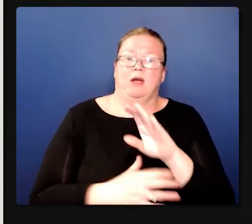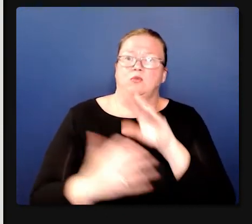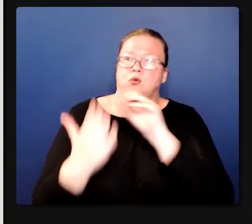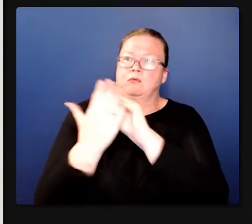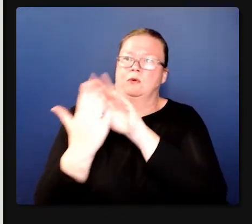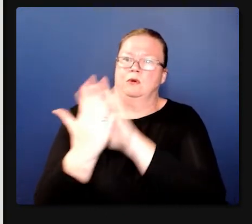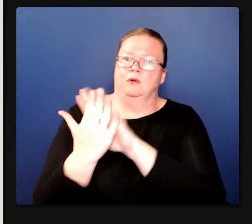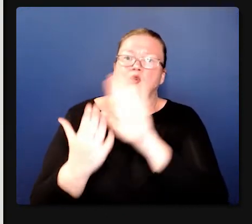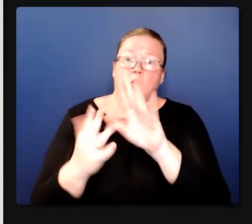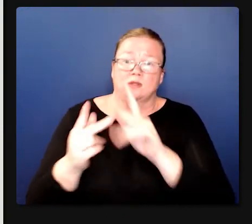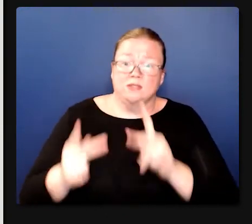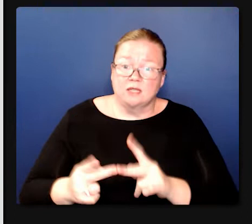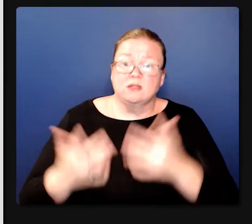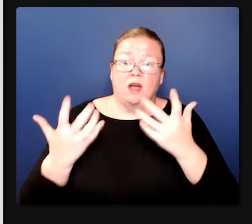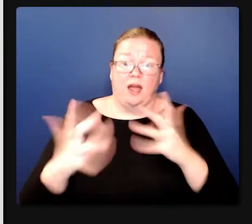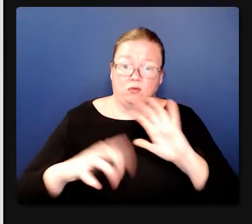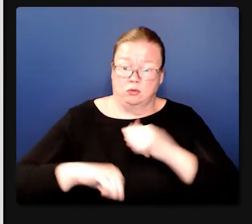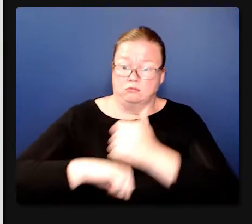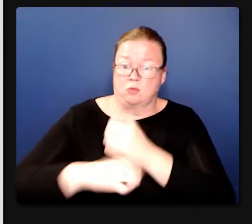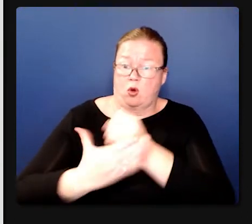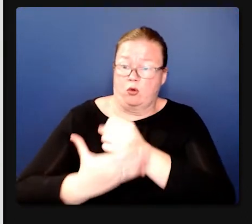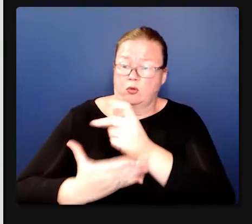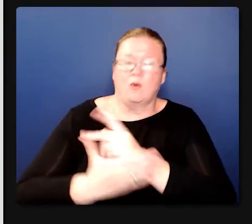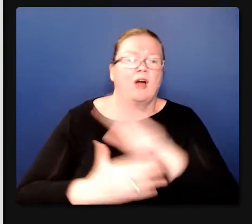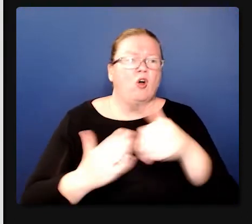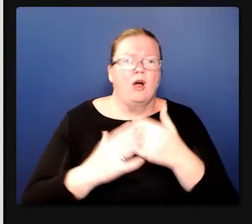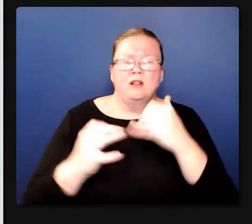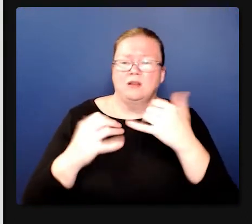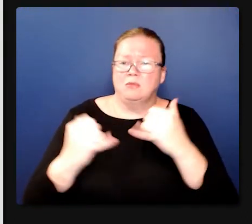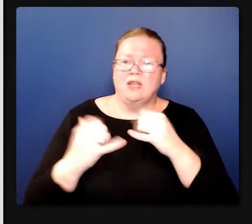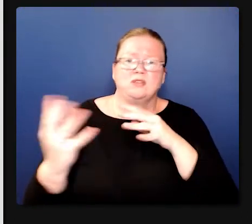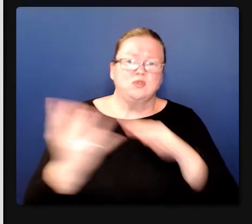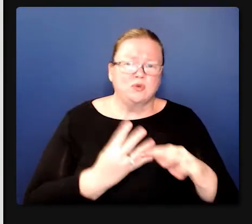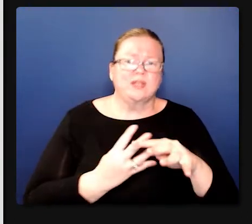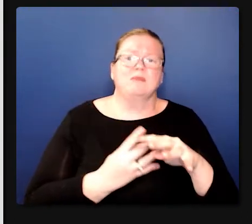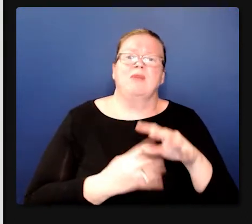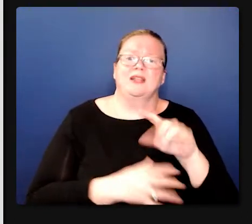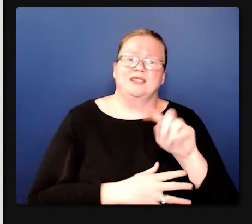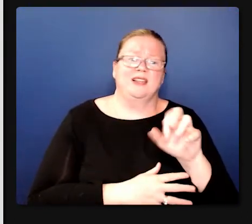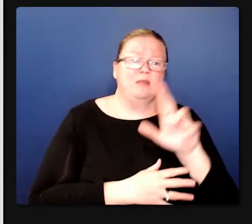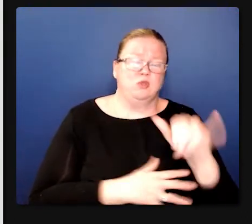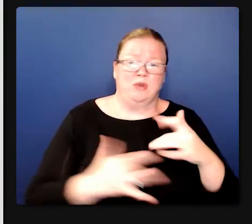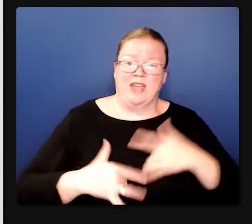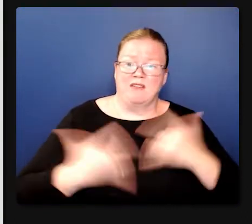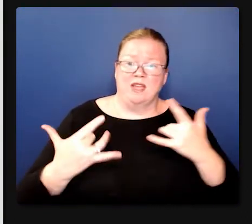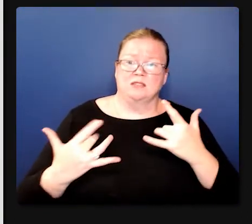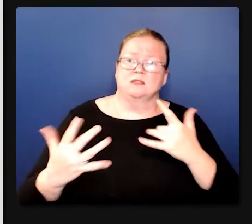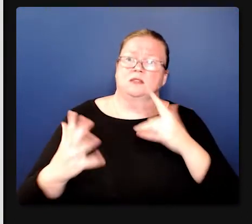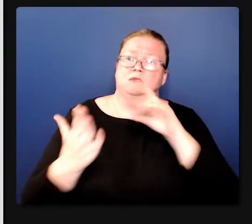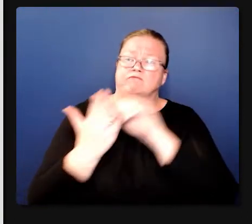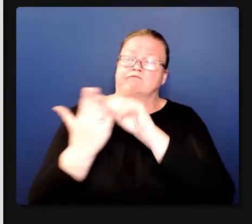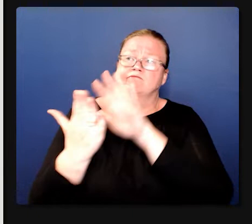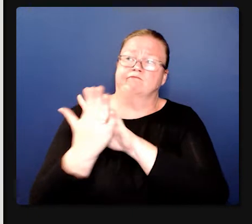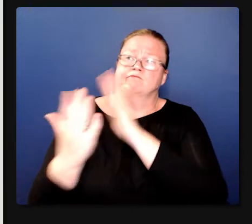Once that's done, we will start sending all PlayStream and telemetry events into your resource.